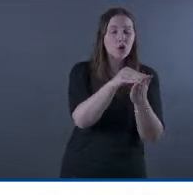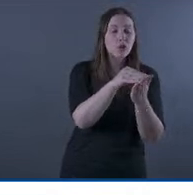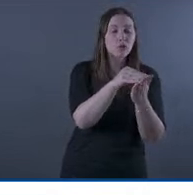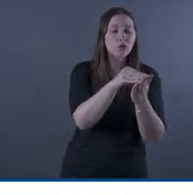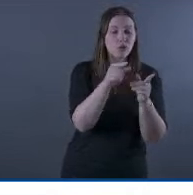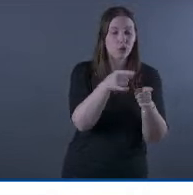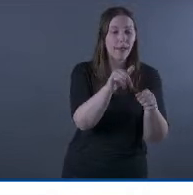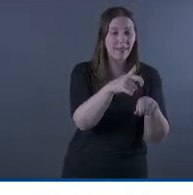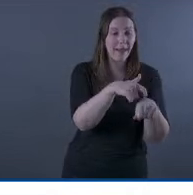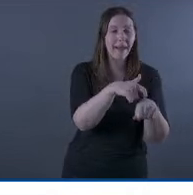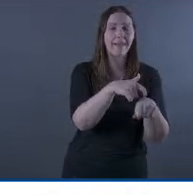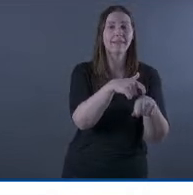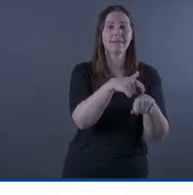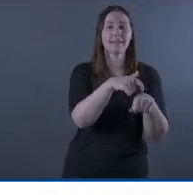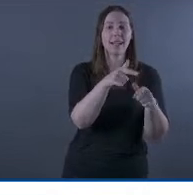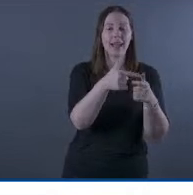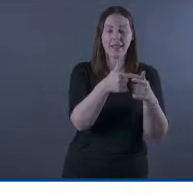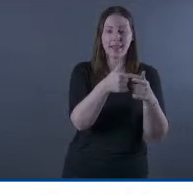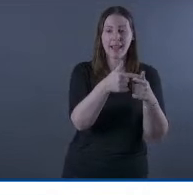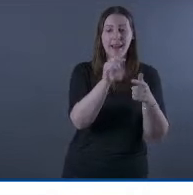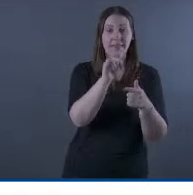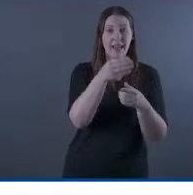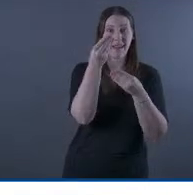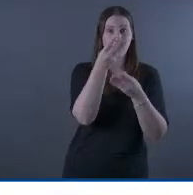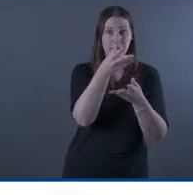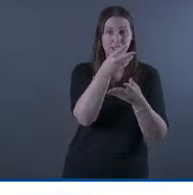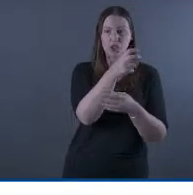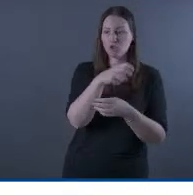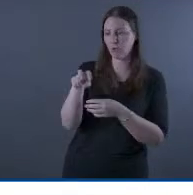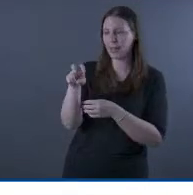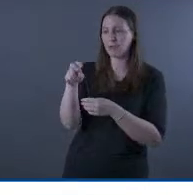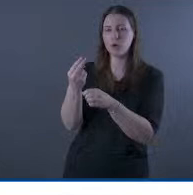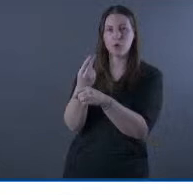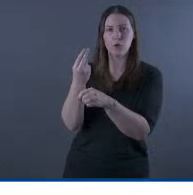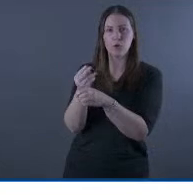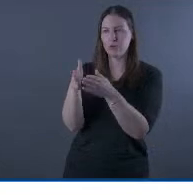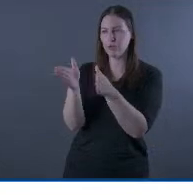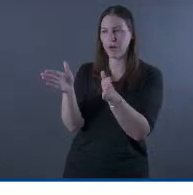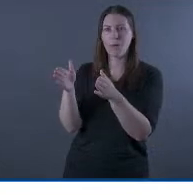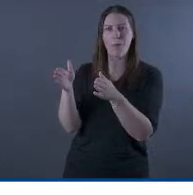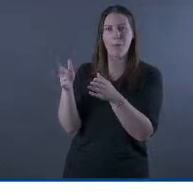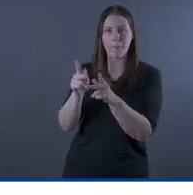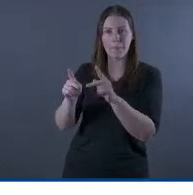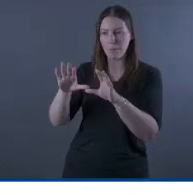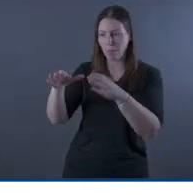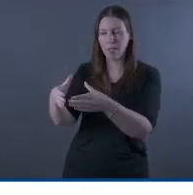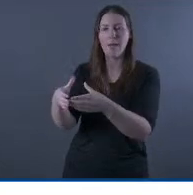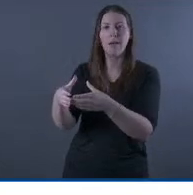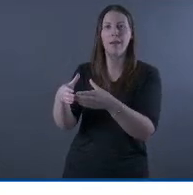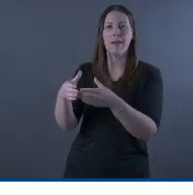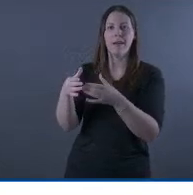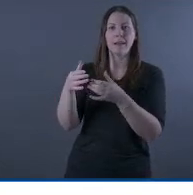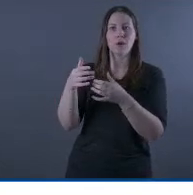which started at our core data building and our pediatric clinic. And now is at the health education center. As you can see from our numbers,